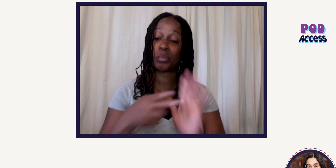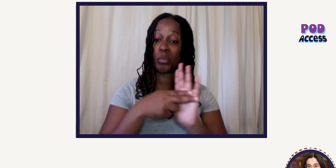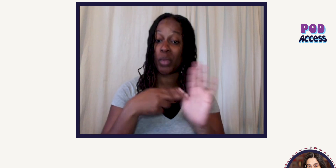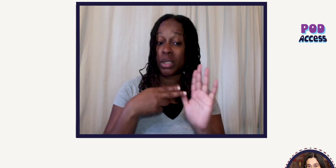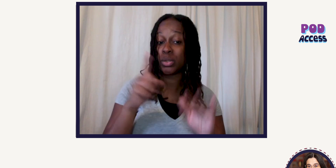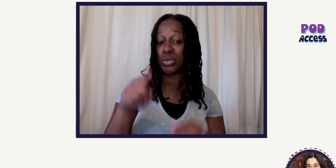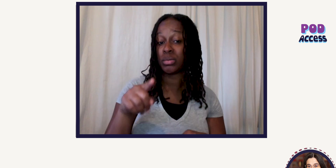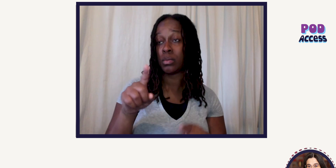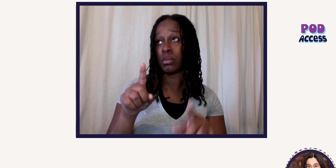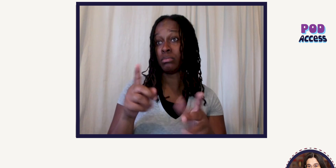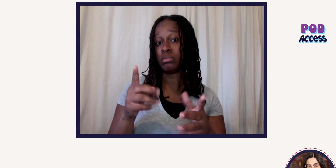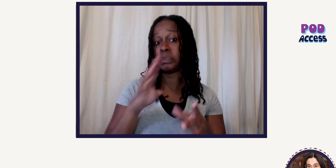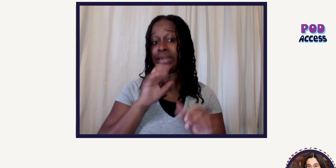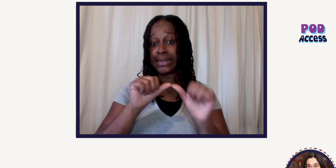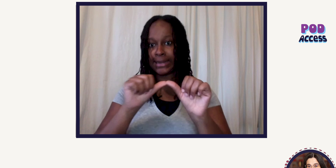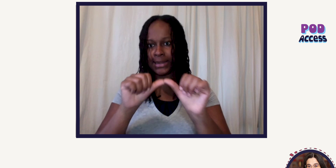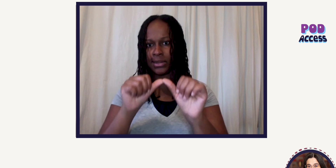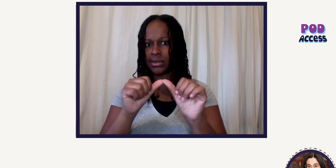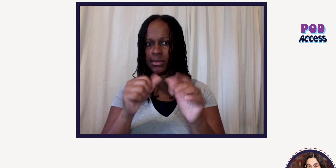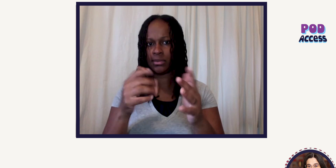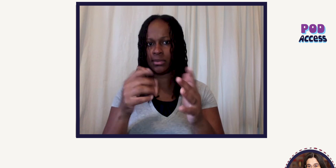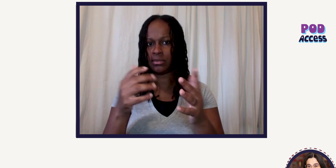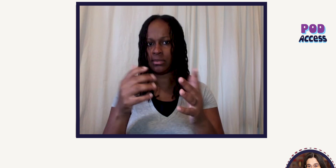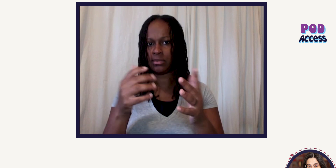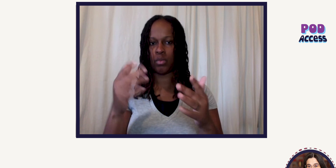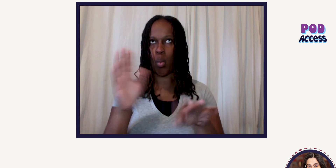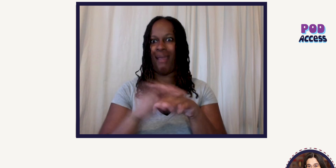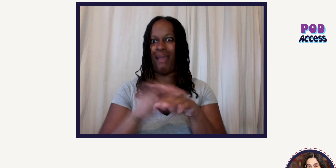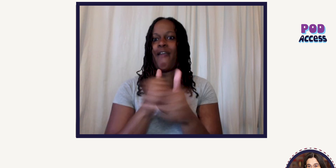The branding should be consistent across everything you do, including social media.